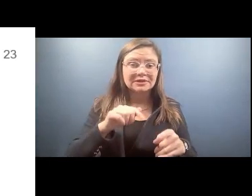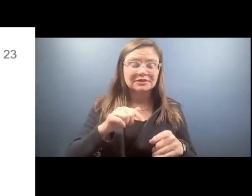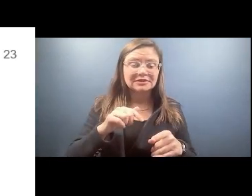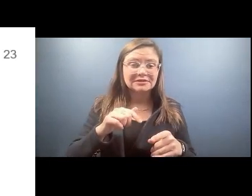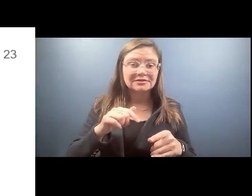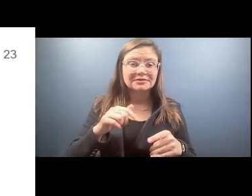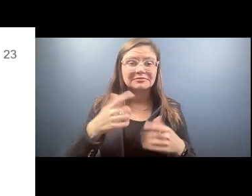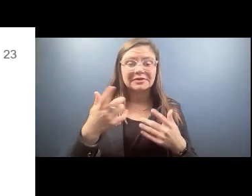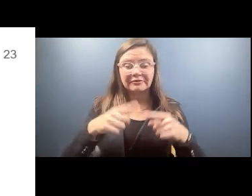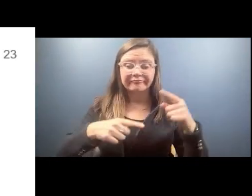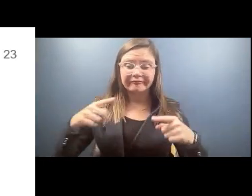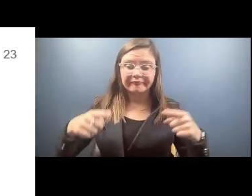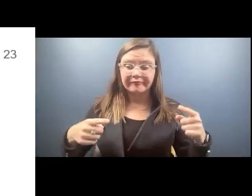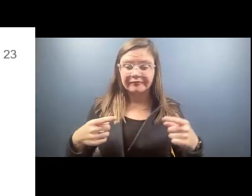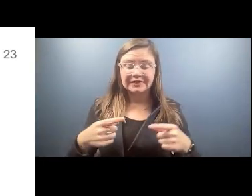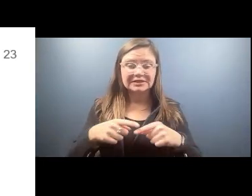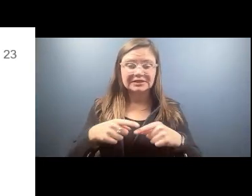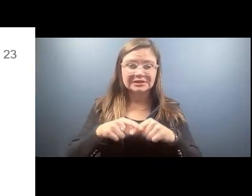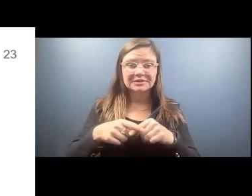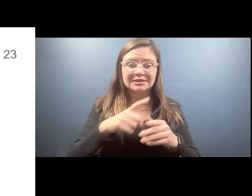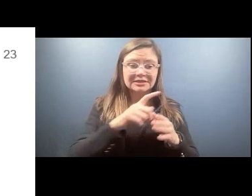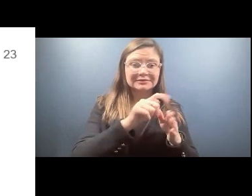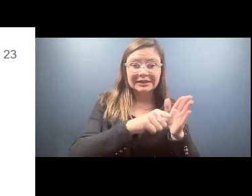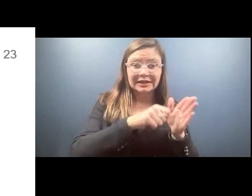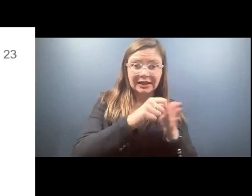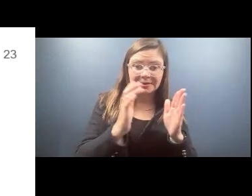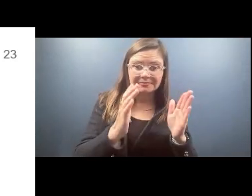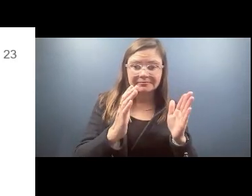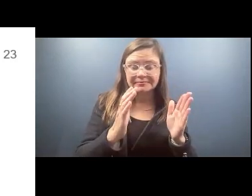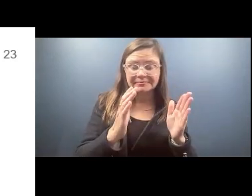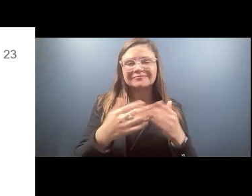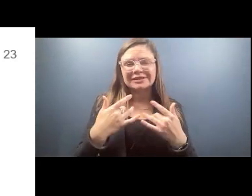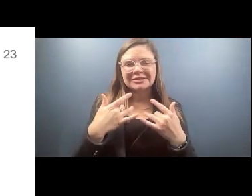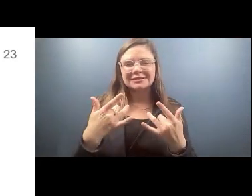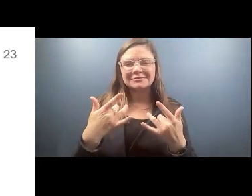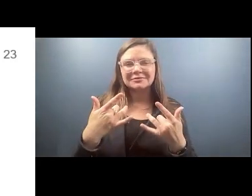may vary from one time period to the next, they typically represent a snapshot in